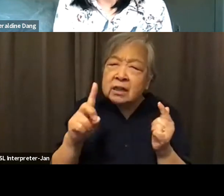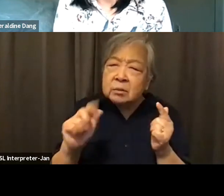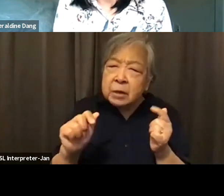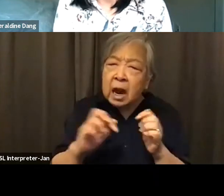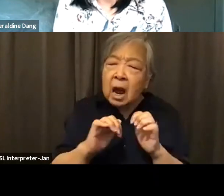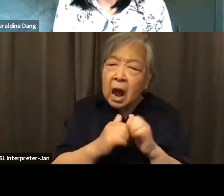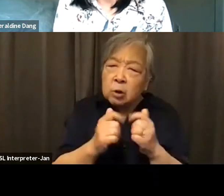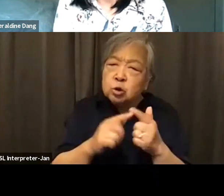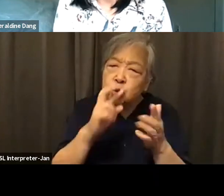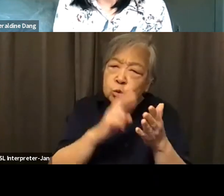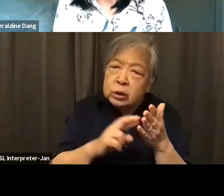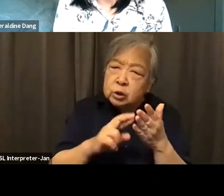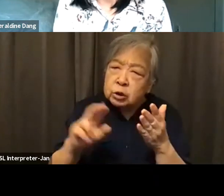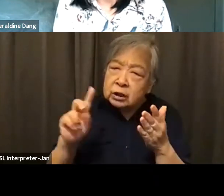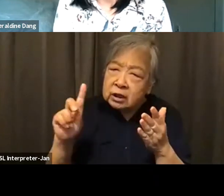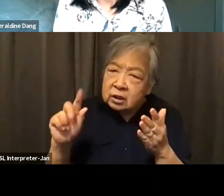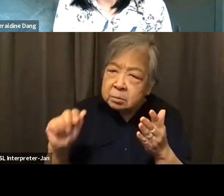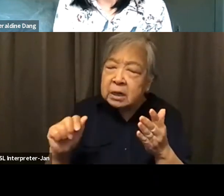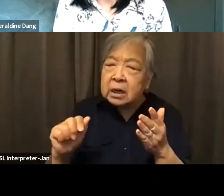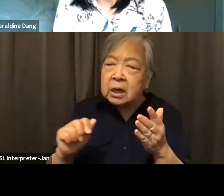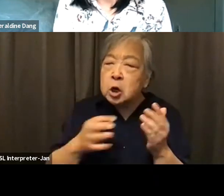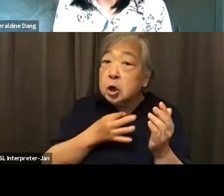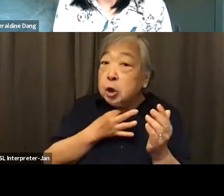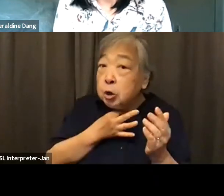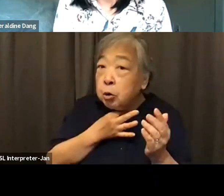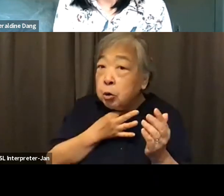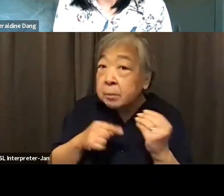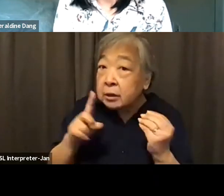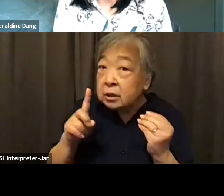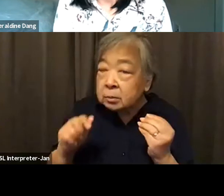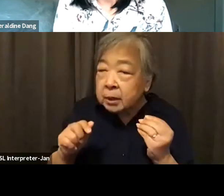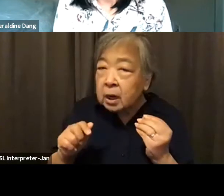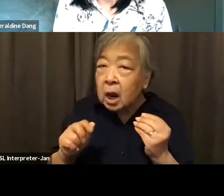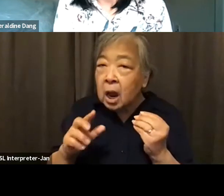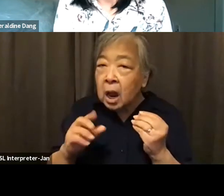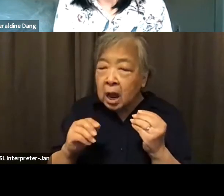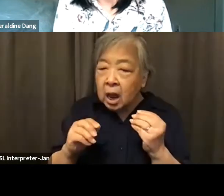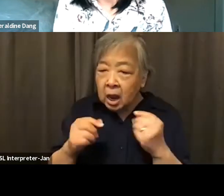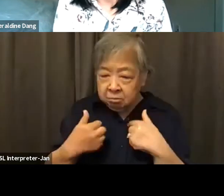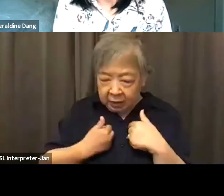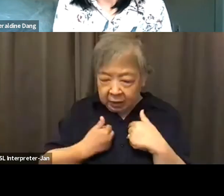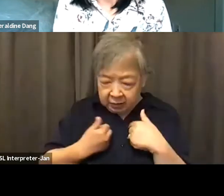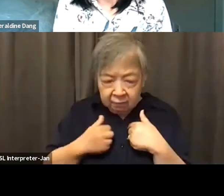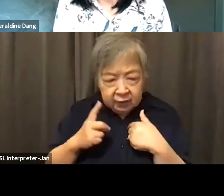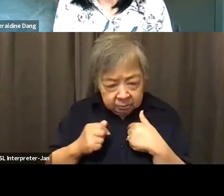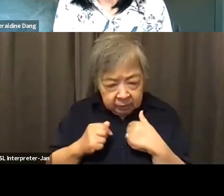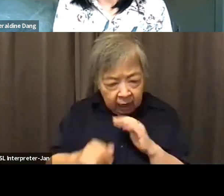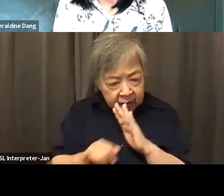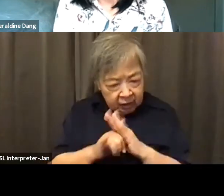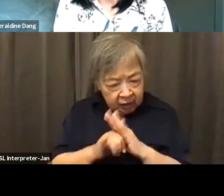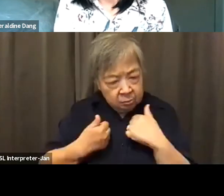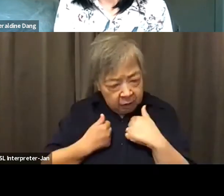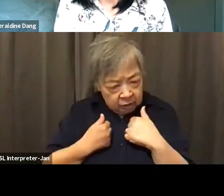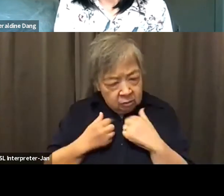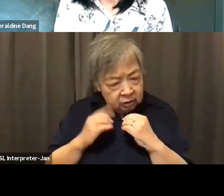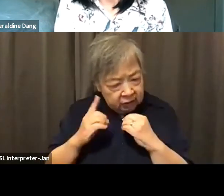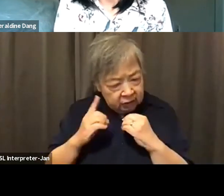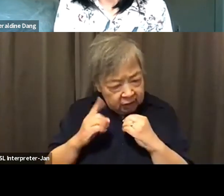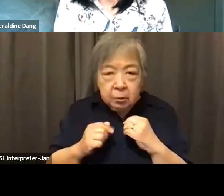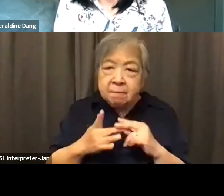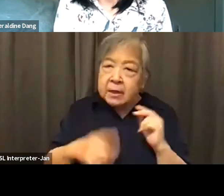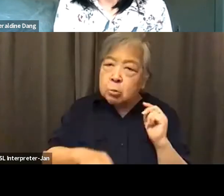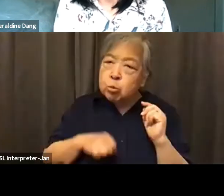curious about it, and identifying it strongly and proudly, and just being more open to all